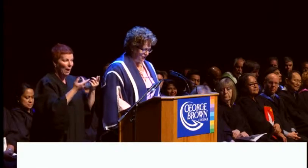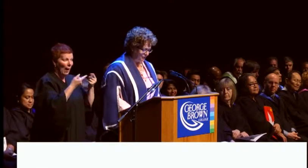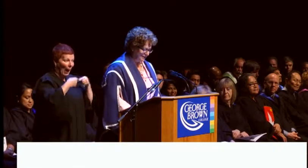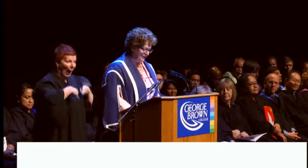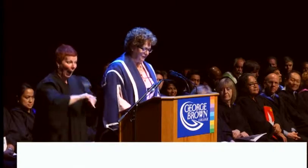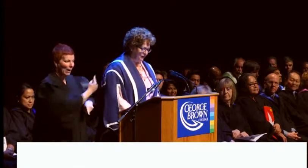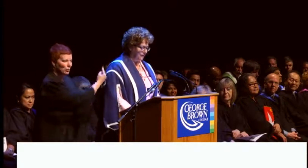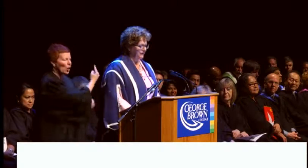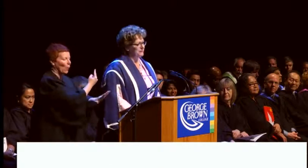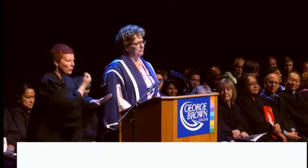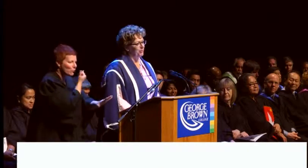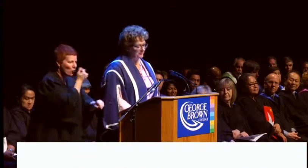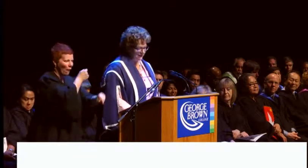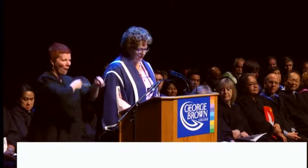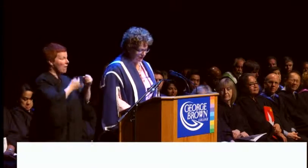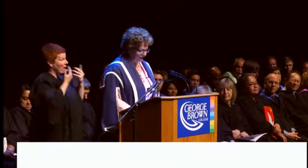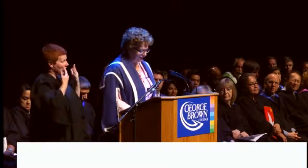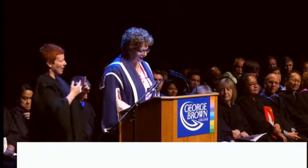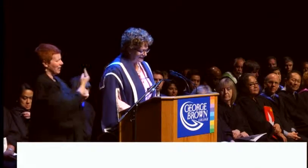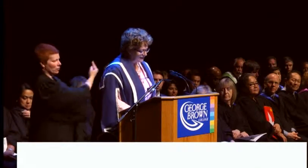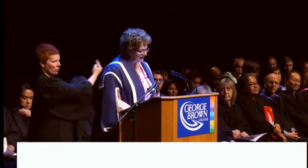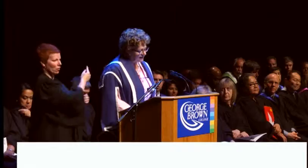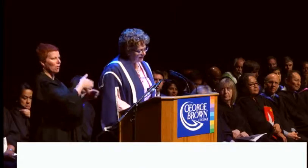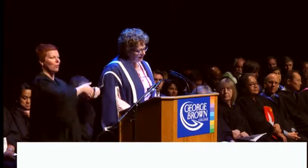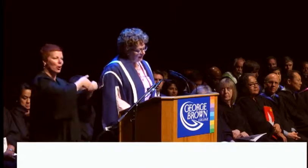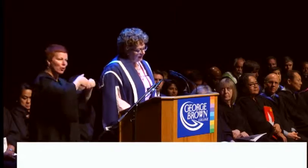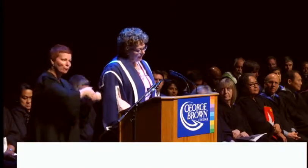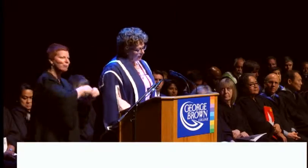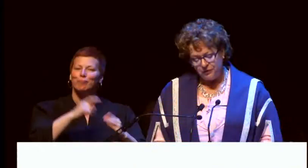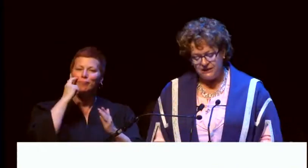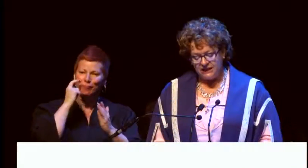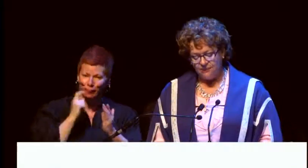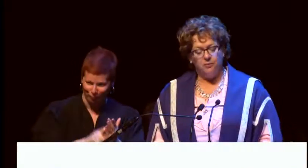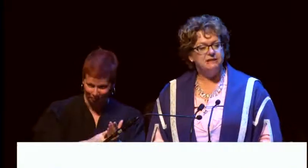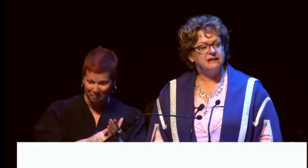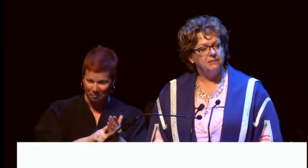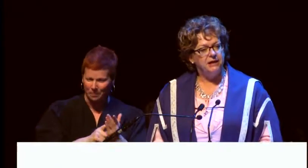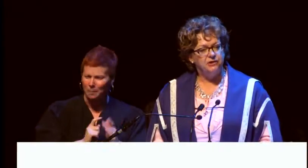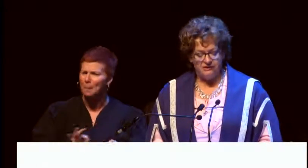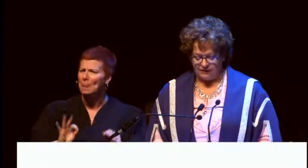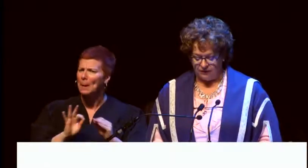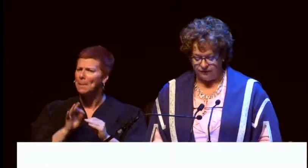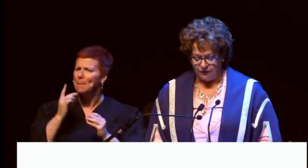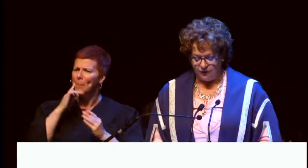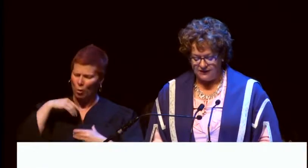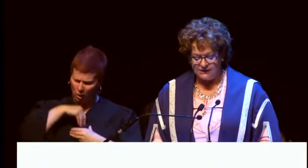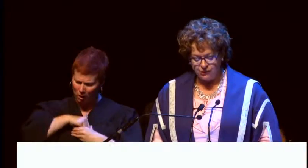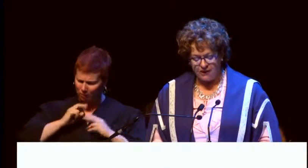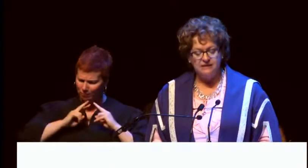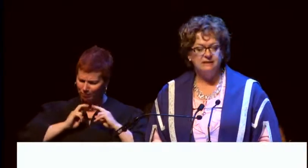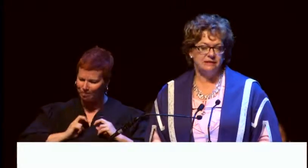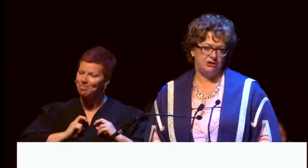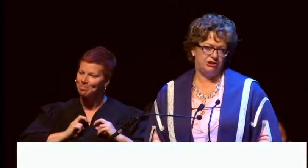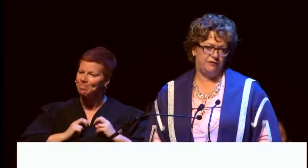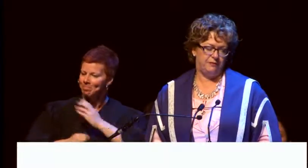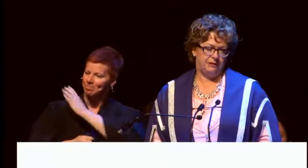TO RECEIVE YOUR DIPLOMA, I HOPE YOU TAKE A MOMENT TO COMMEND YOURSELF ON THIS TREMENDOUS ACHIEVEMENT.